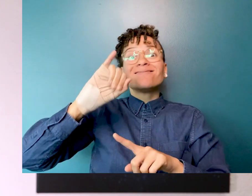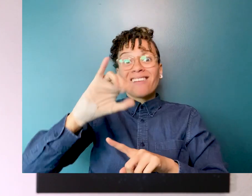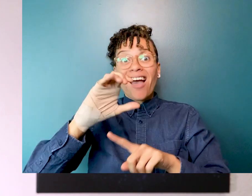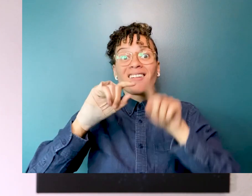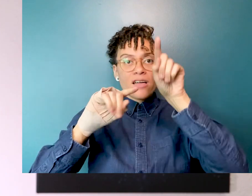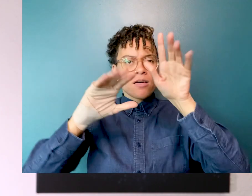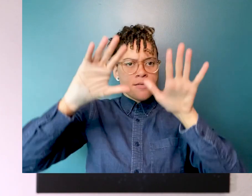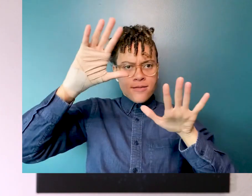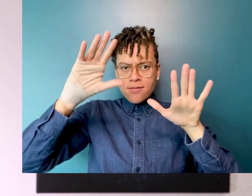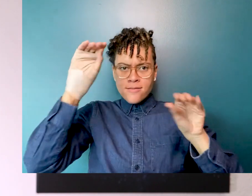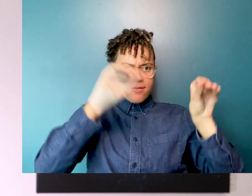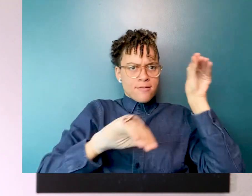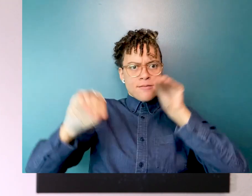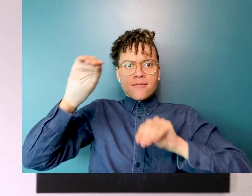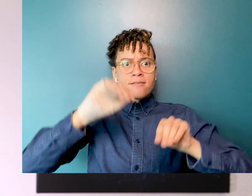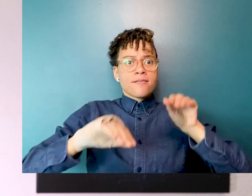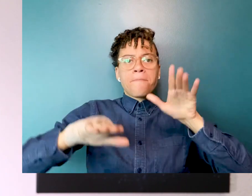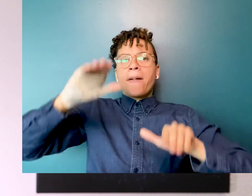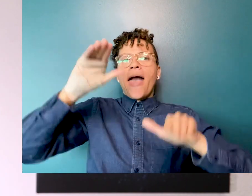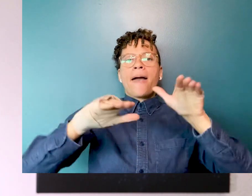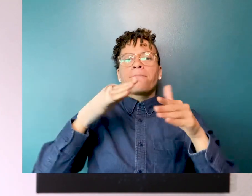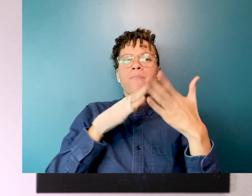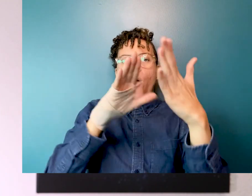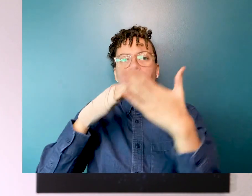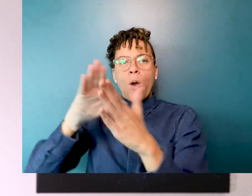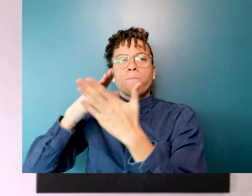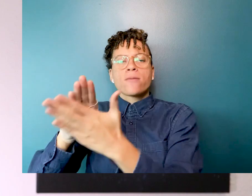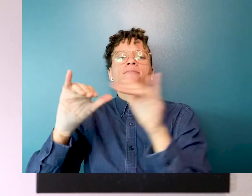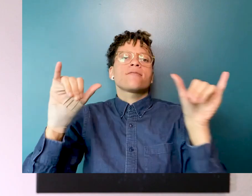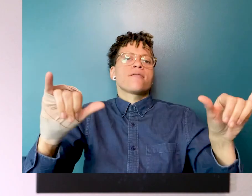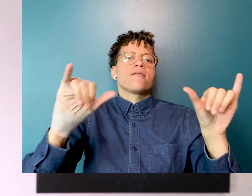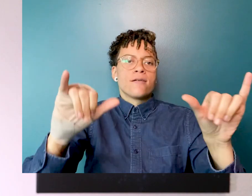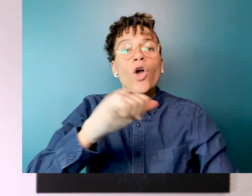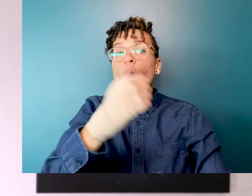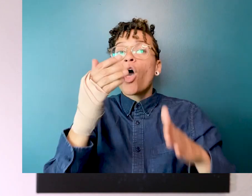house division, just by taking into account the degree of the MC and the degree of the